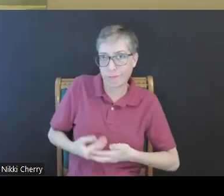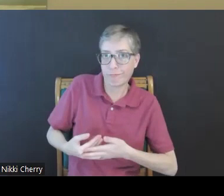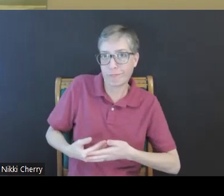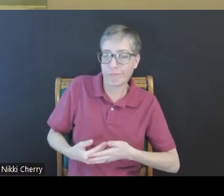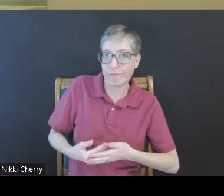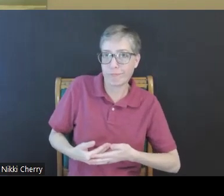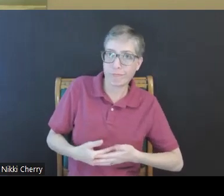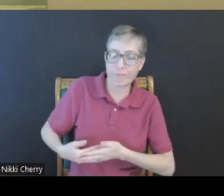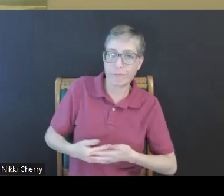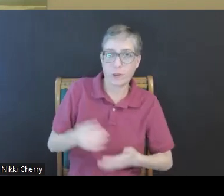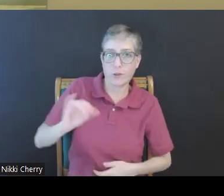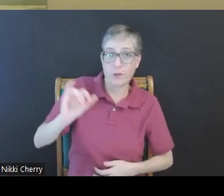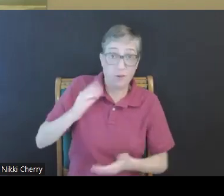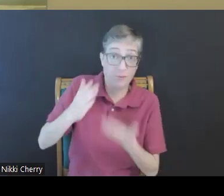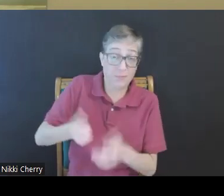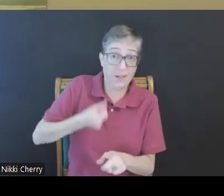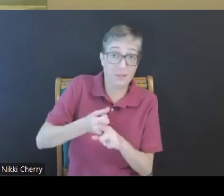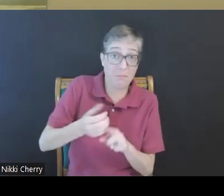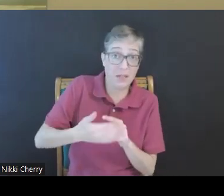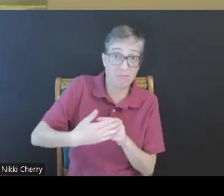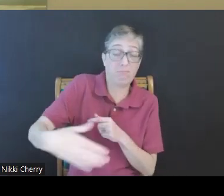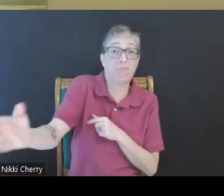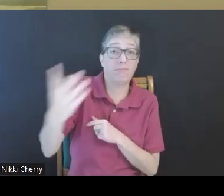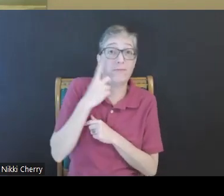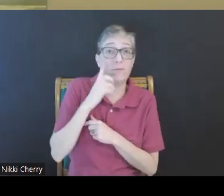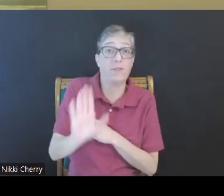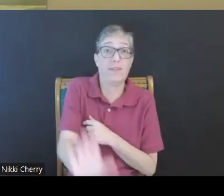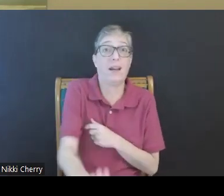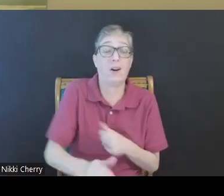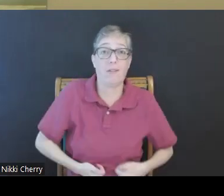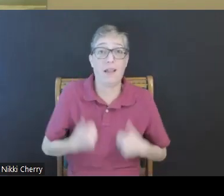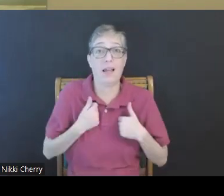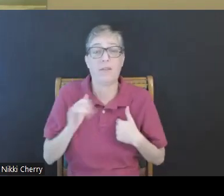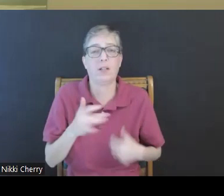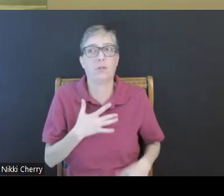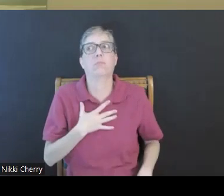lifelong and profound so that just struck me and I wondered if you could reflect a little bit more